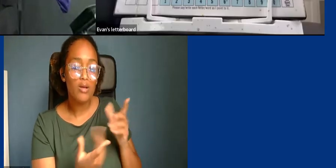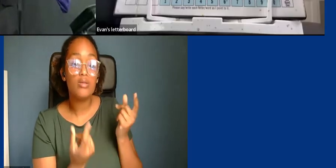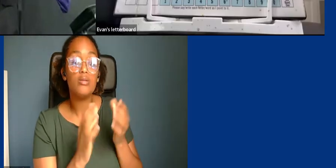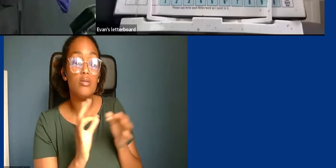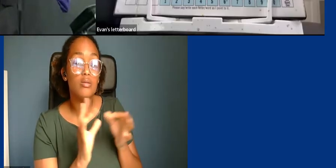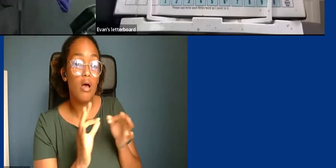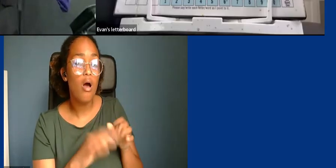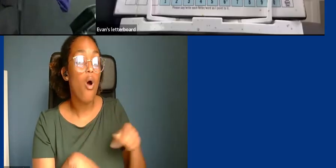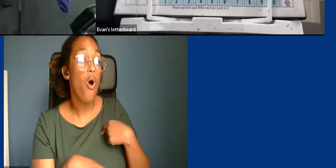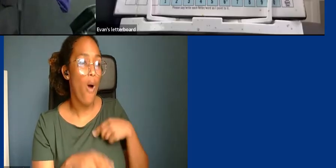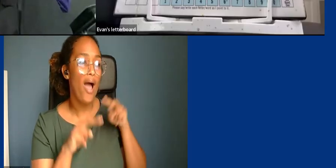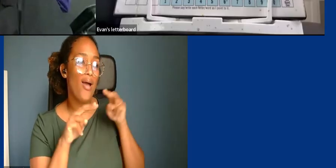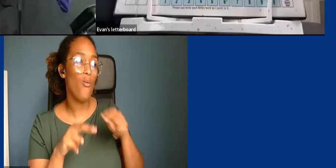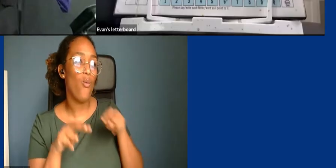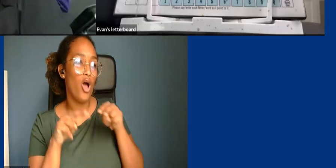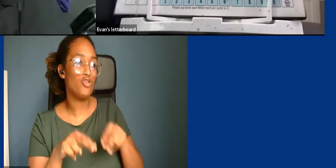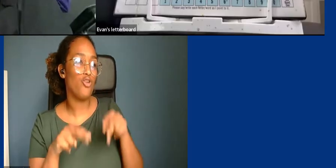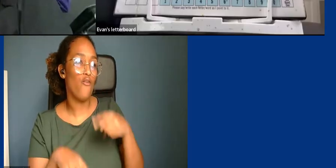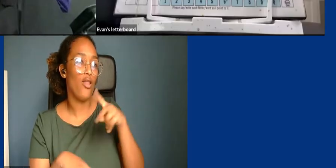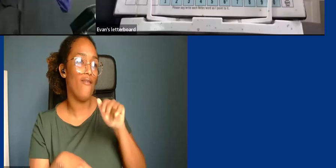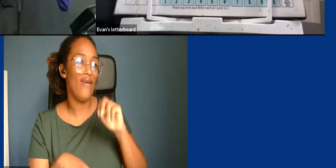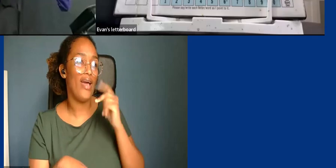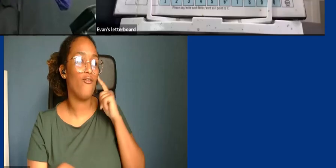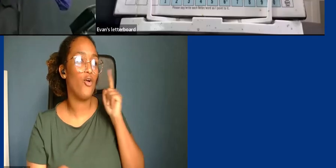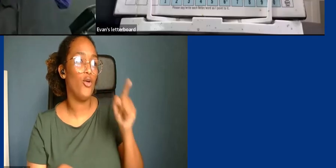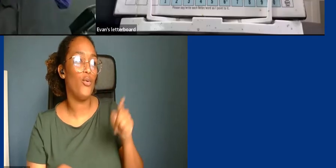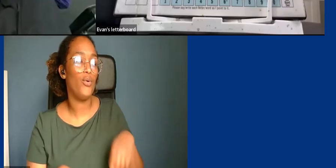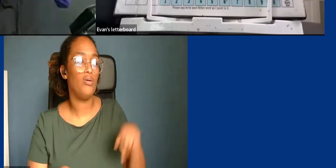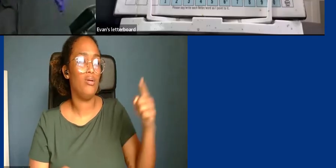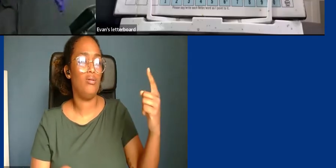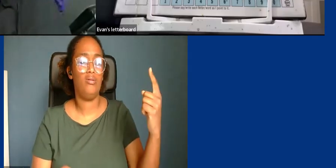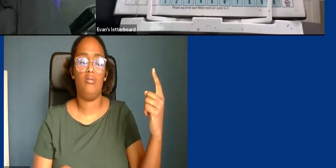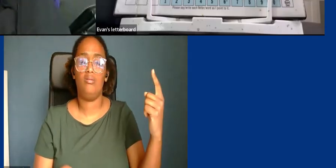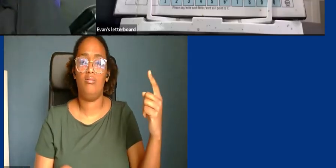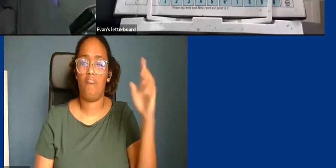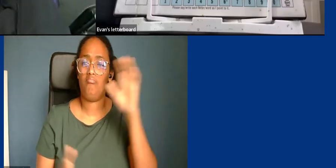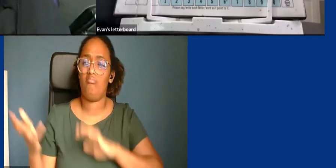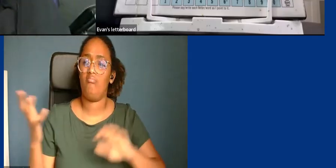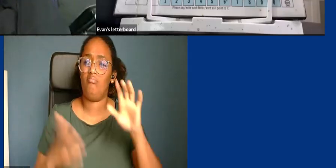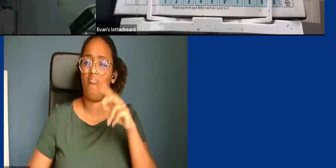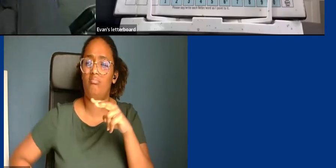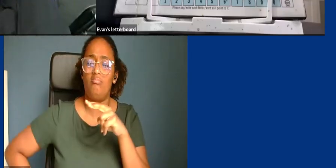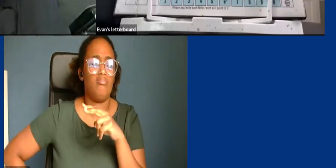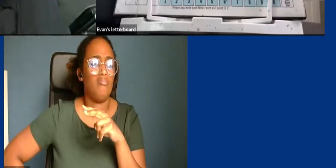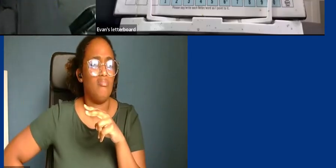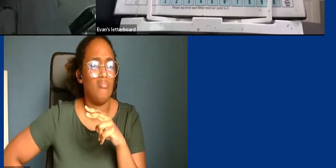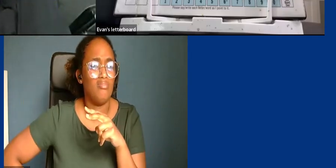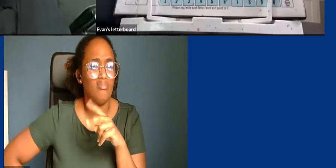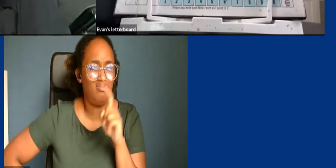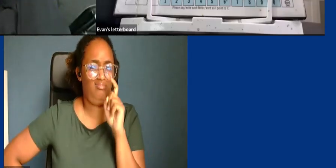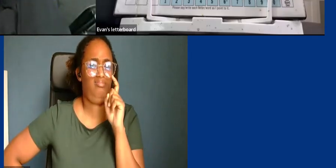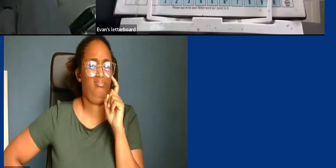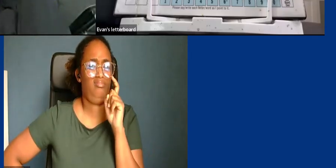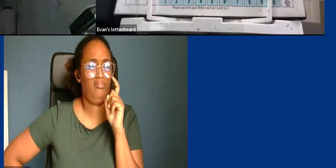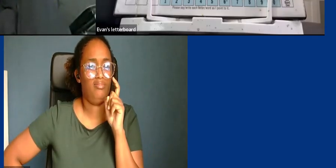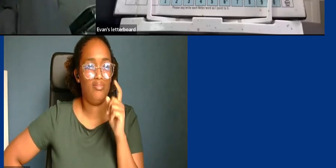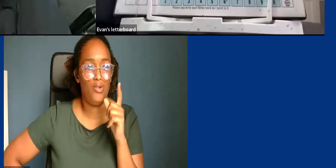My aide paused, confused. He was unsure of any person that might need watching in the area.